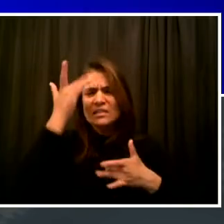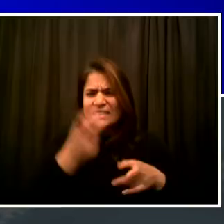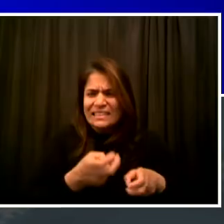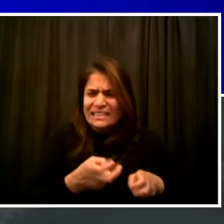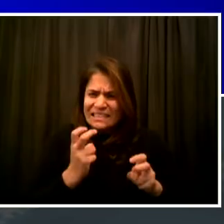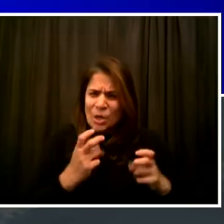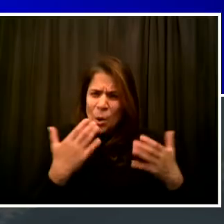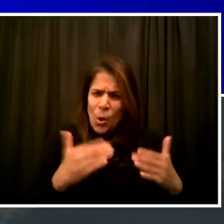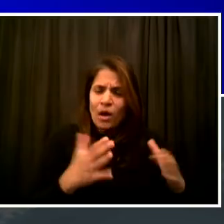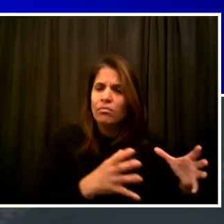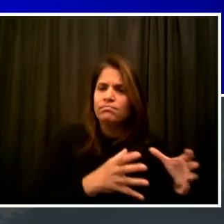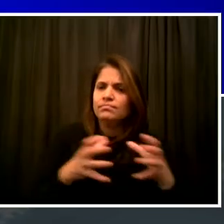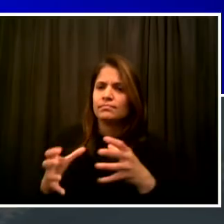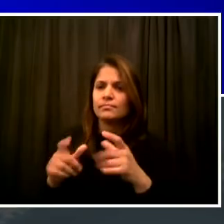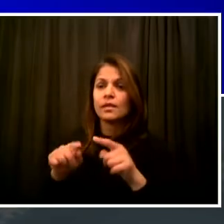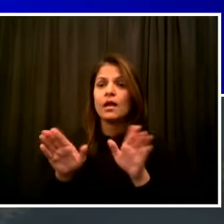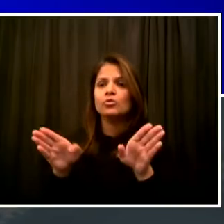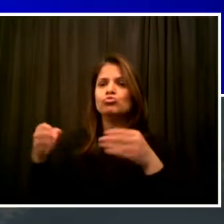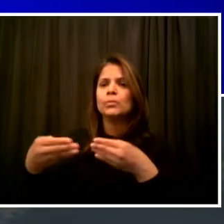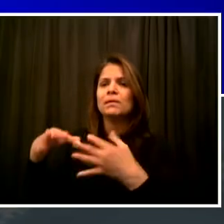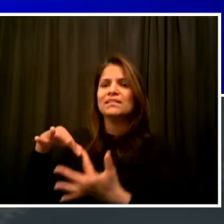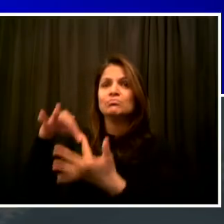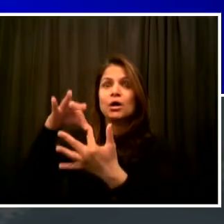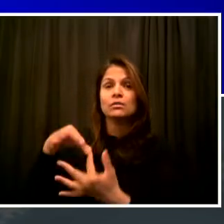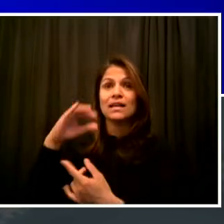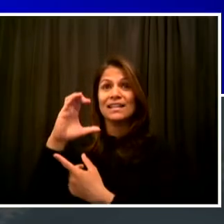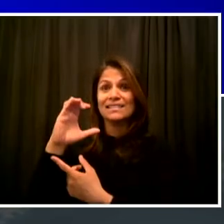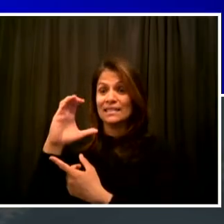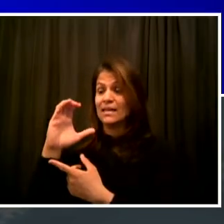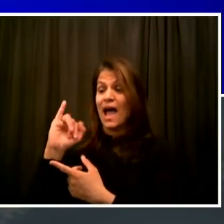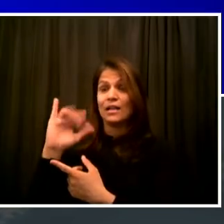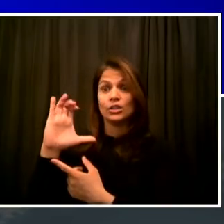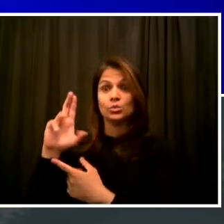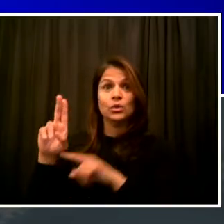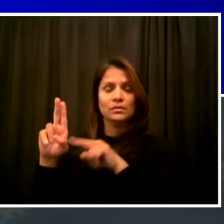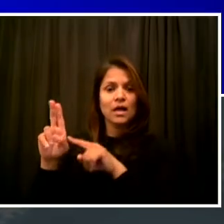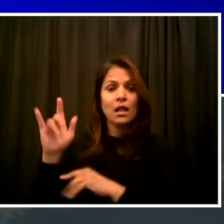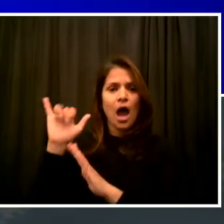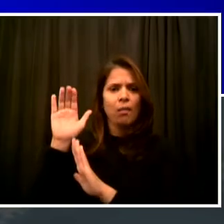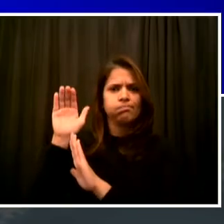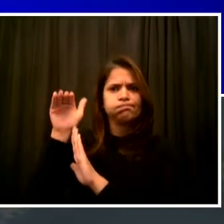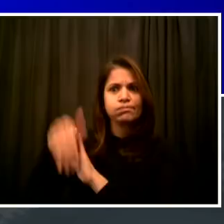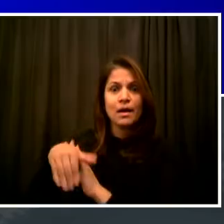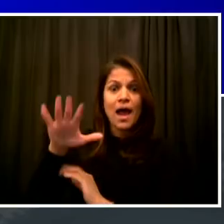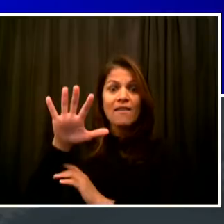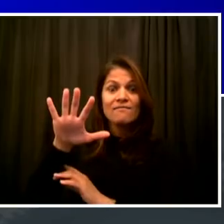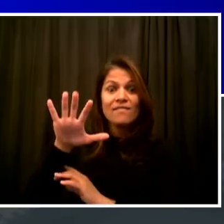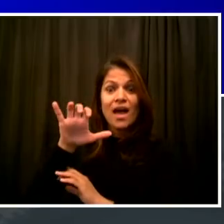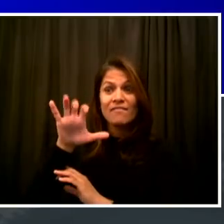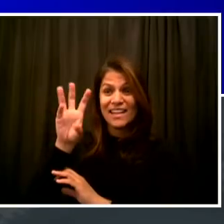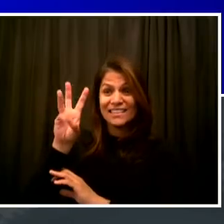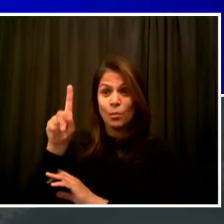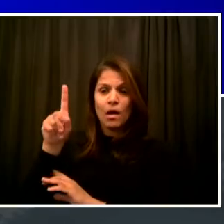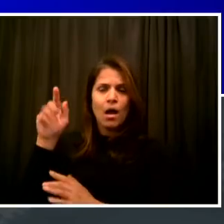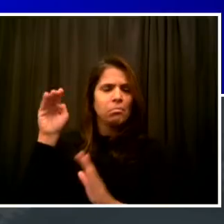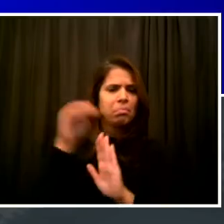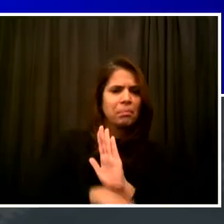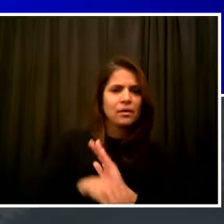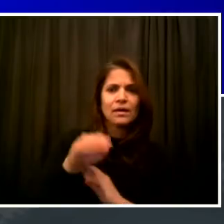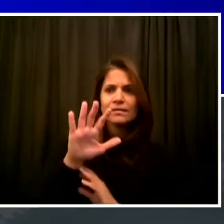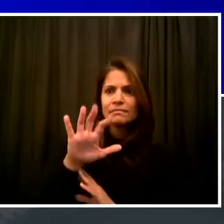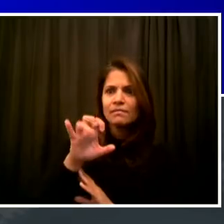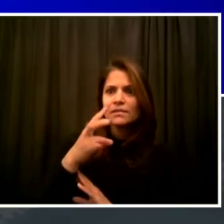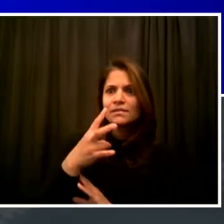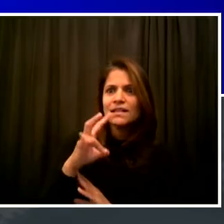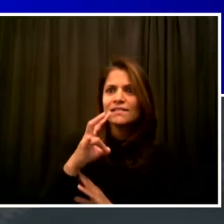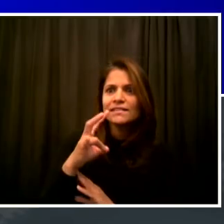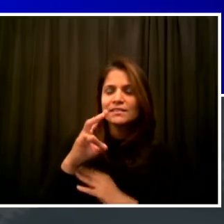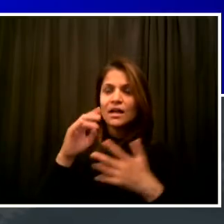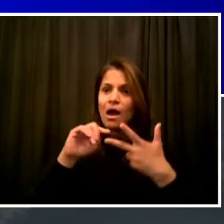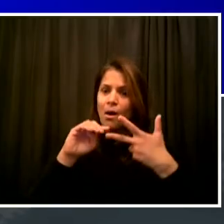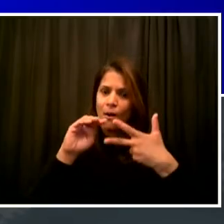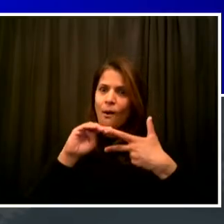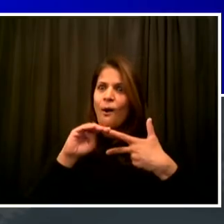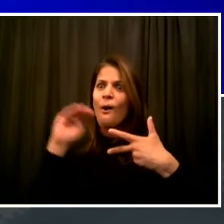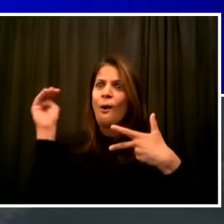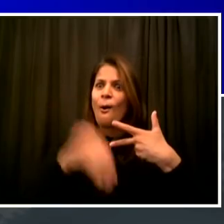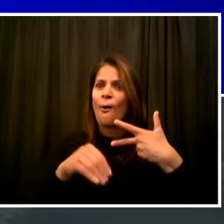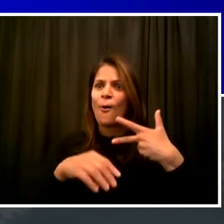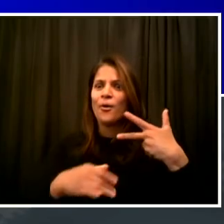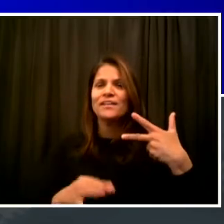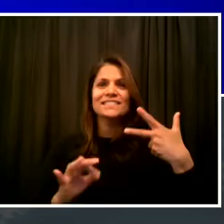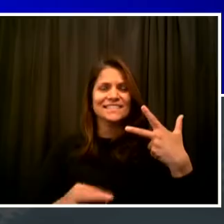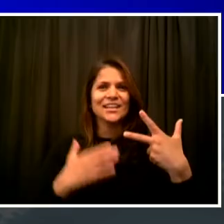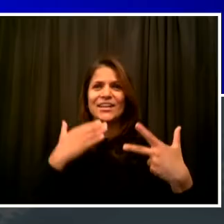AND HOSPITALS.